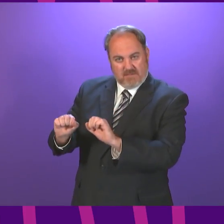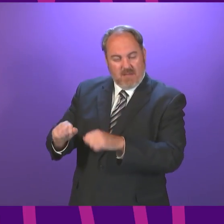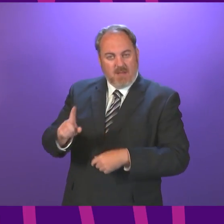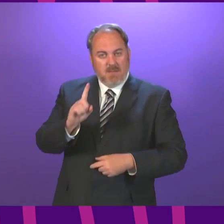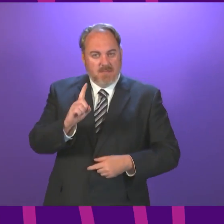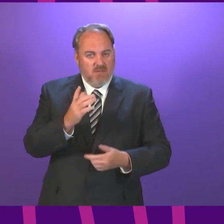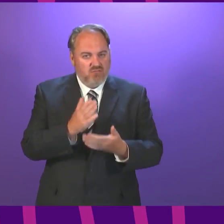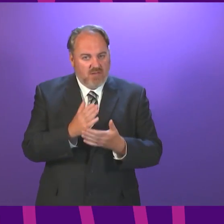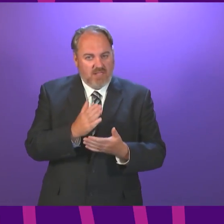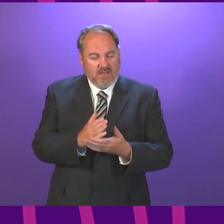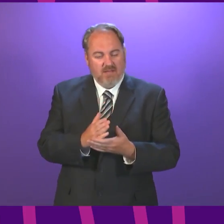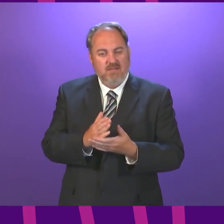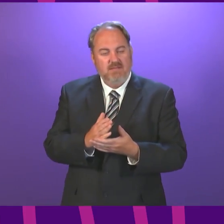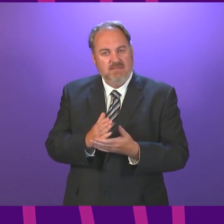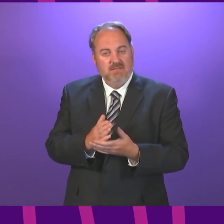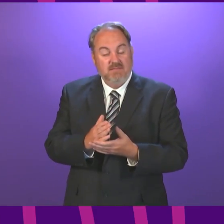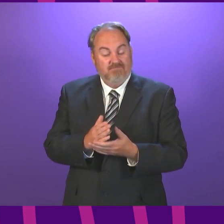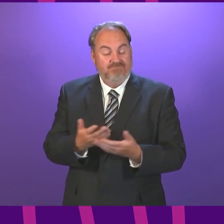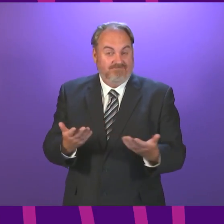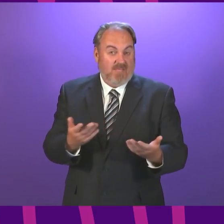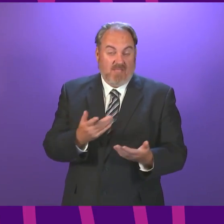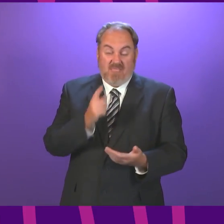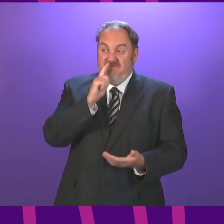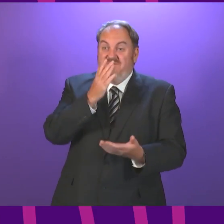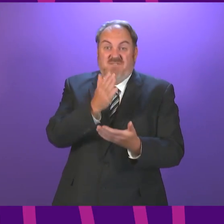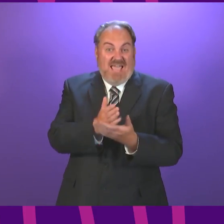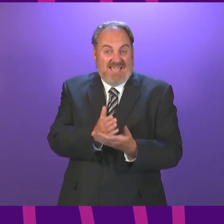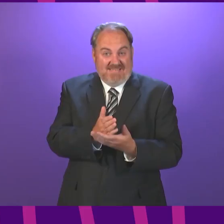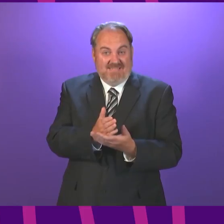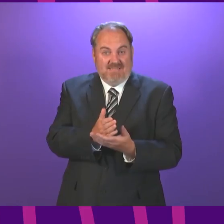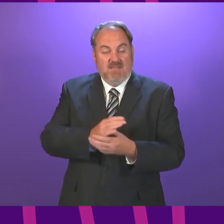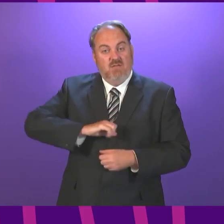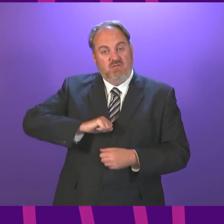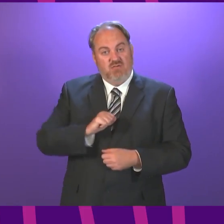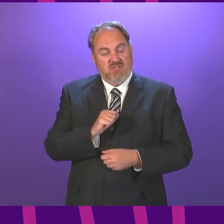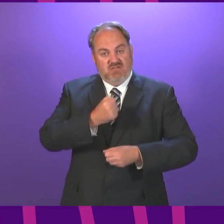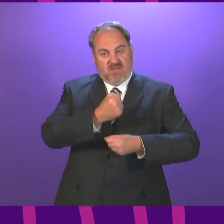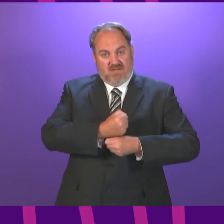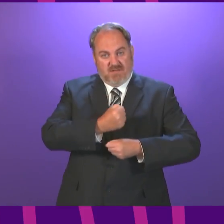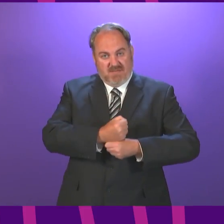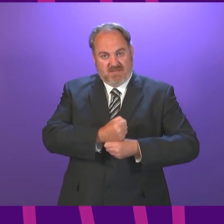However, the harsh reality is that alhough the Scottish Government wants to implement